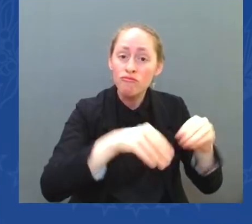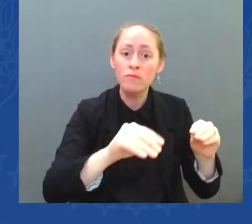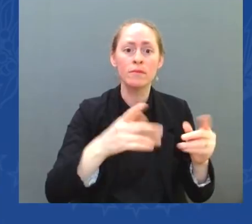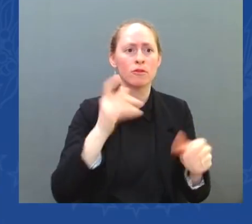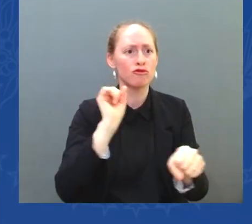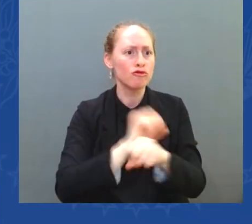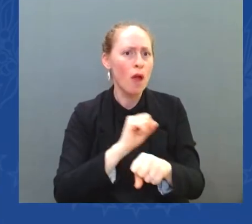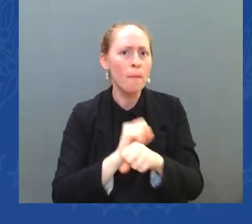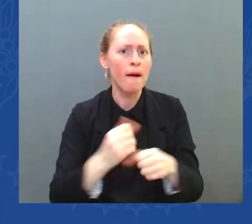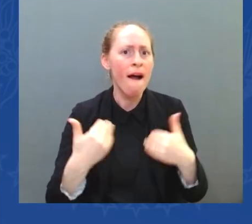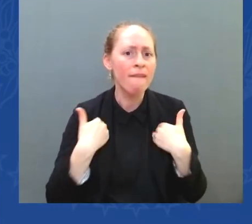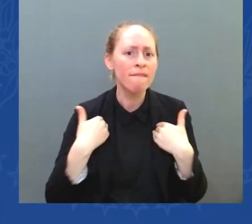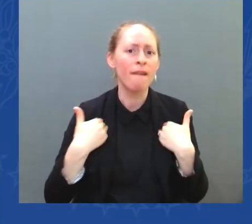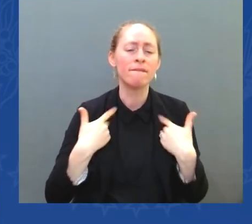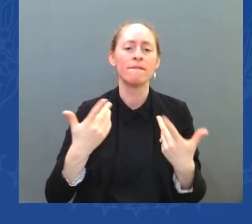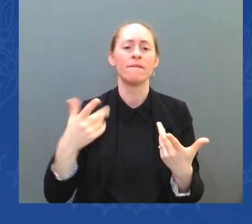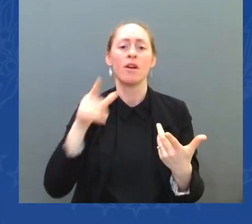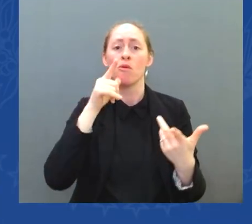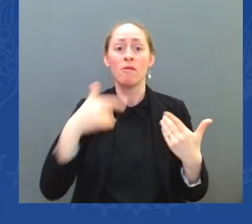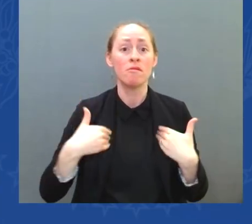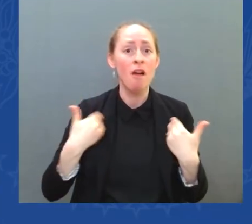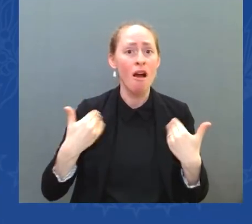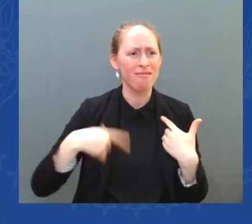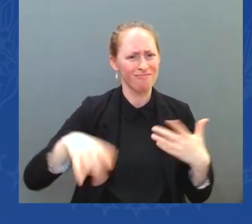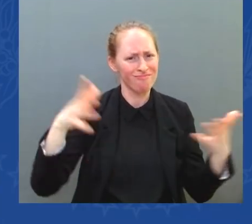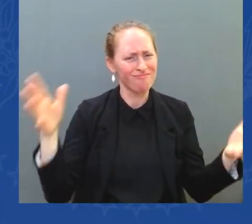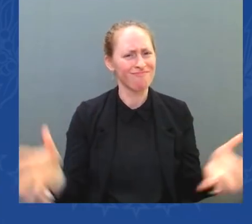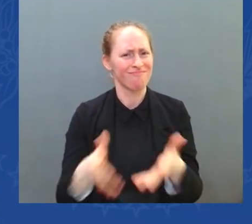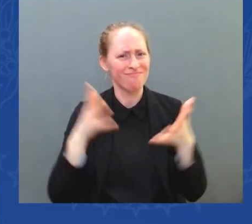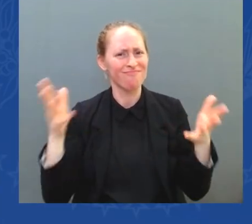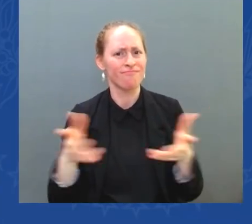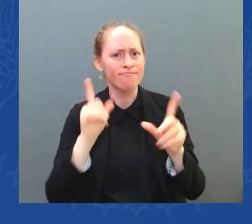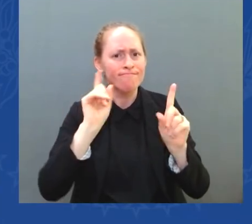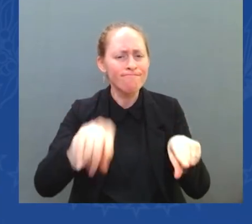and raise a family in the place where they were raised and where they want to stay.